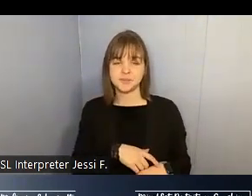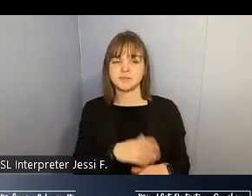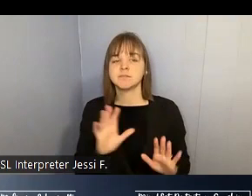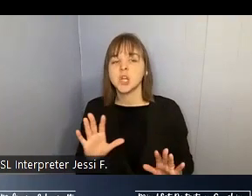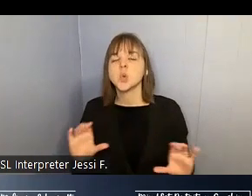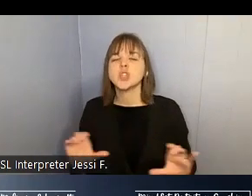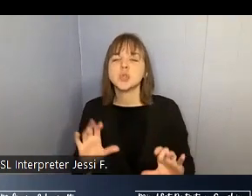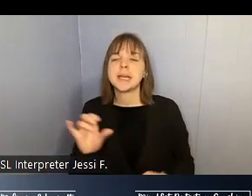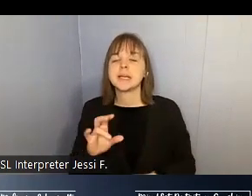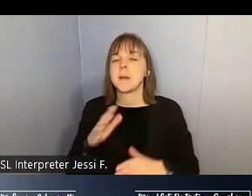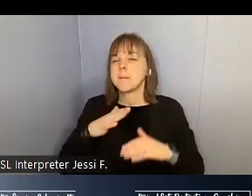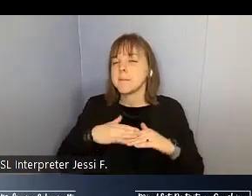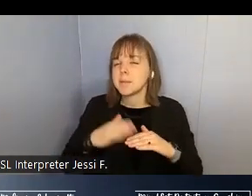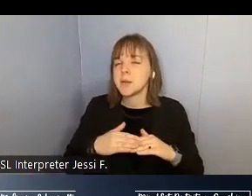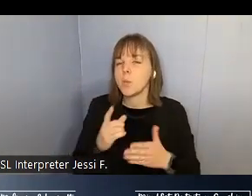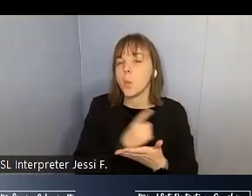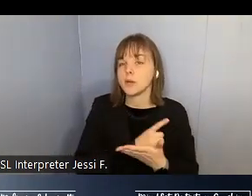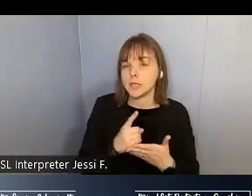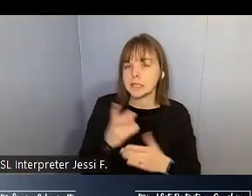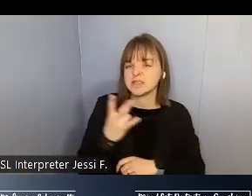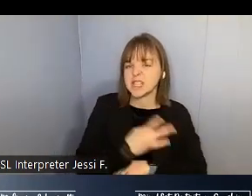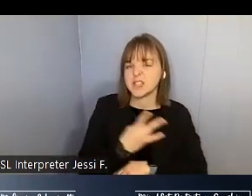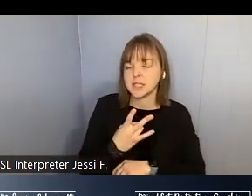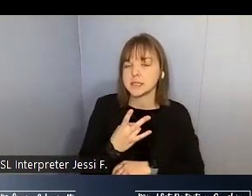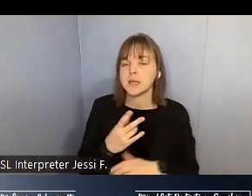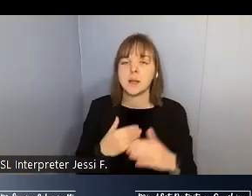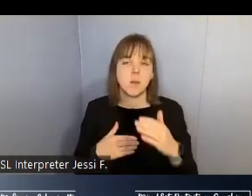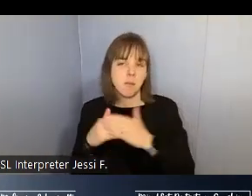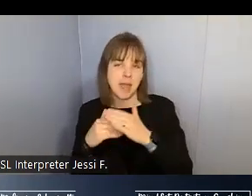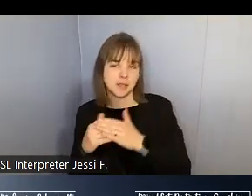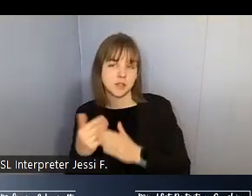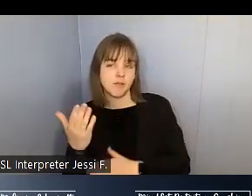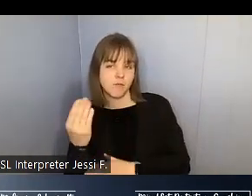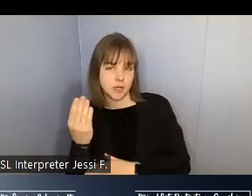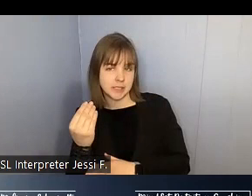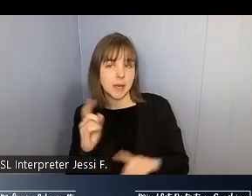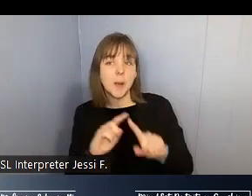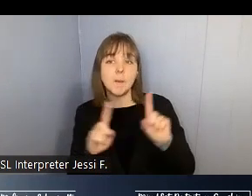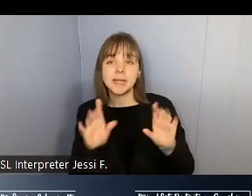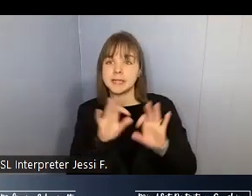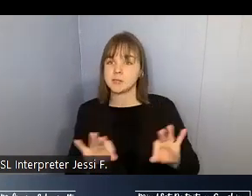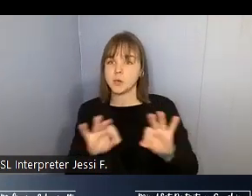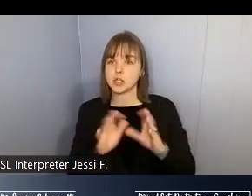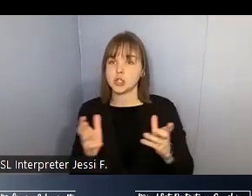14 days is even better. Really critical that you get a weekend in there because weekends are really, really enlightening